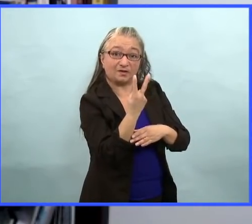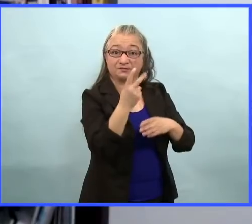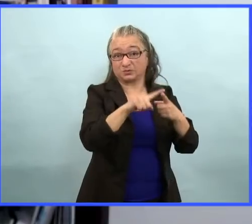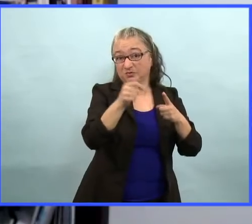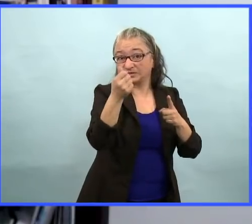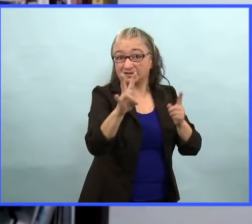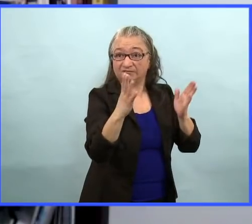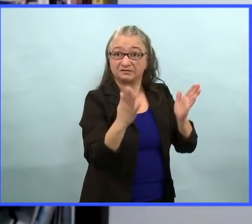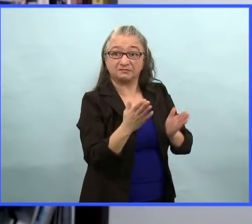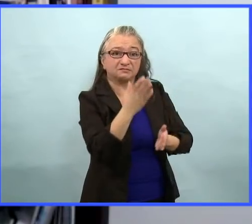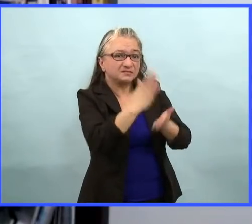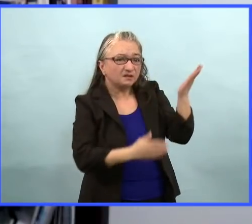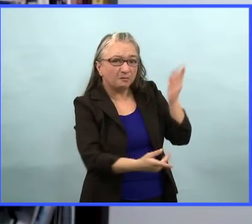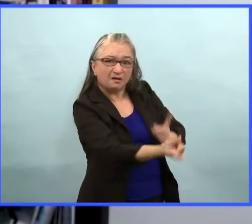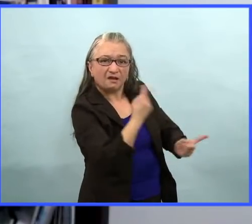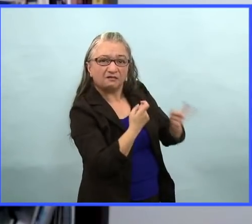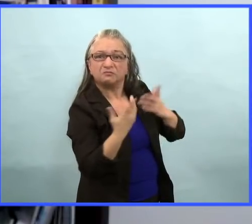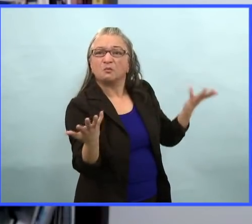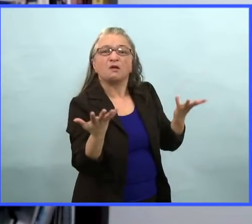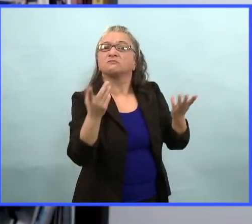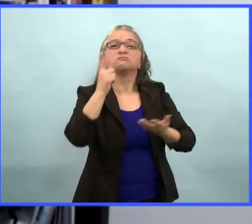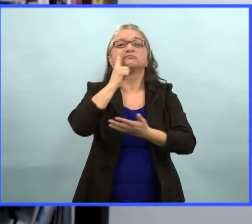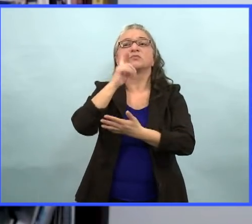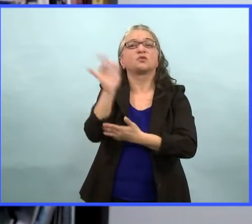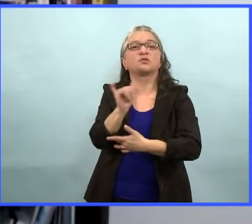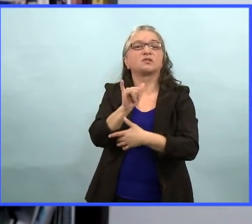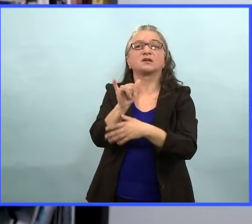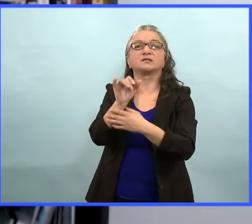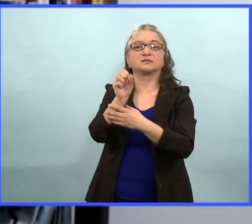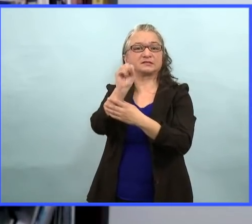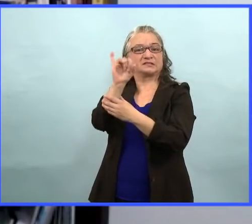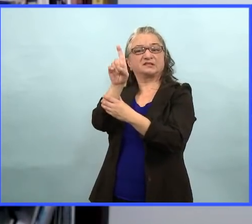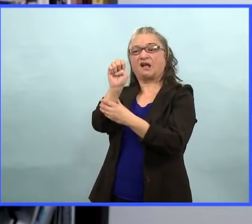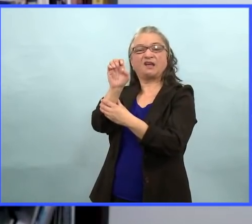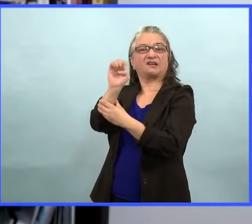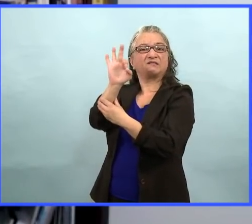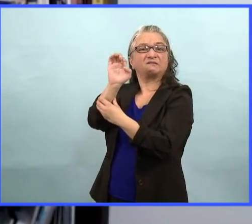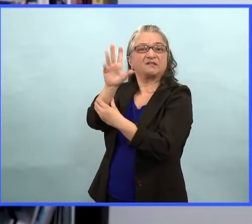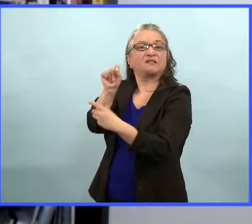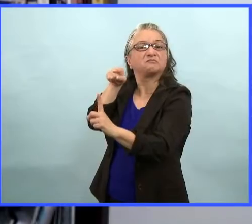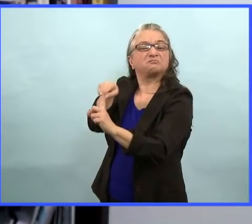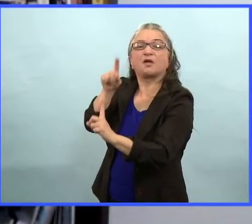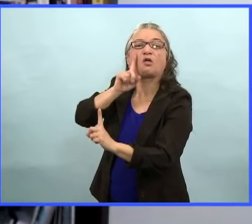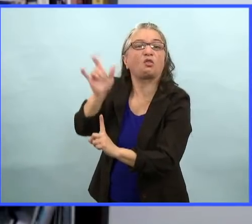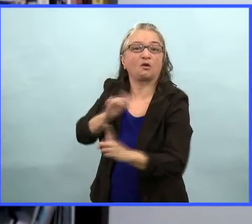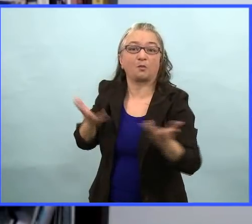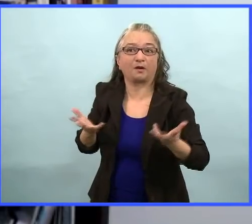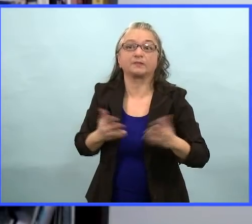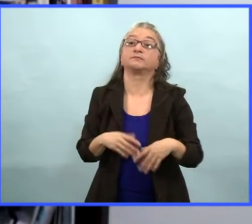effects so with a third dose available for some teens i'll review what we know today